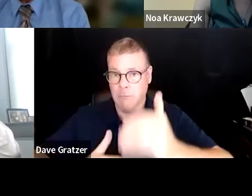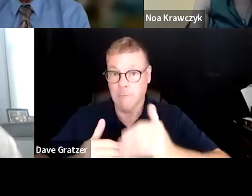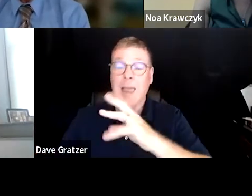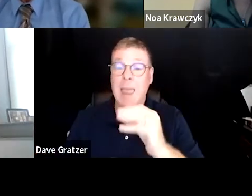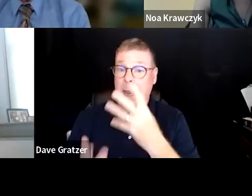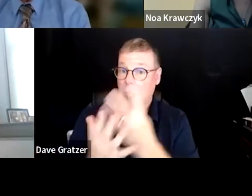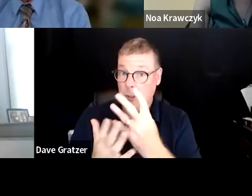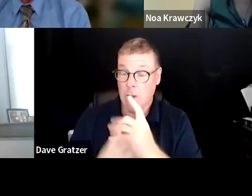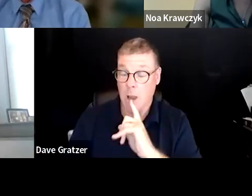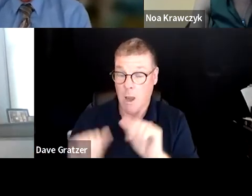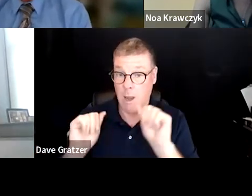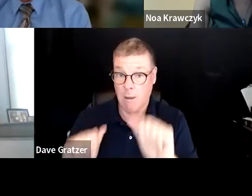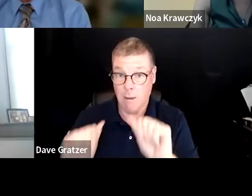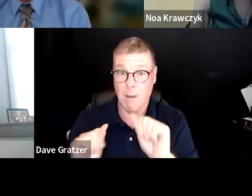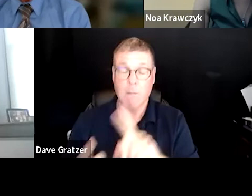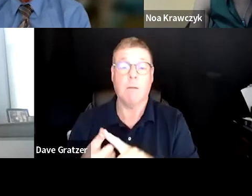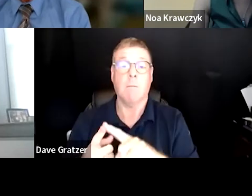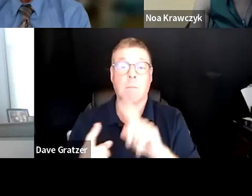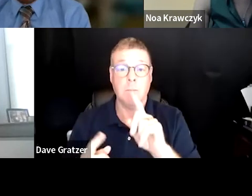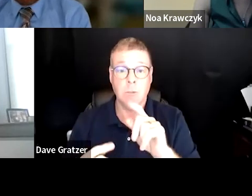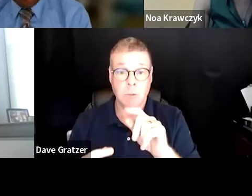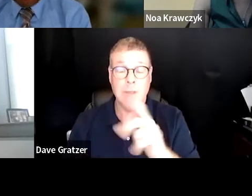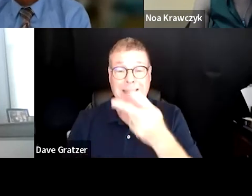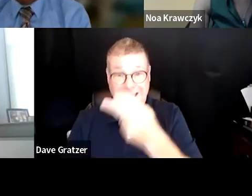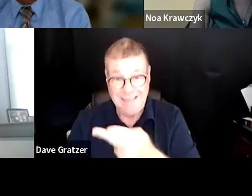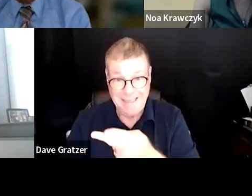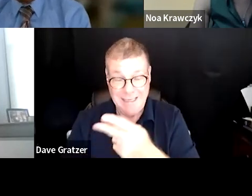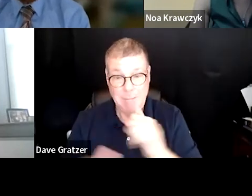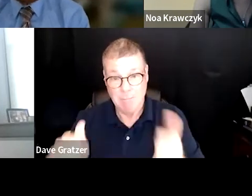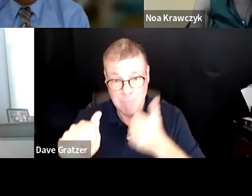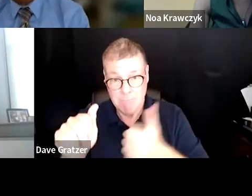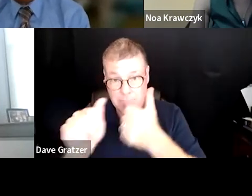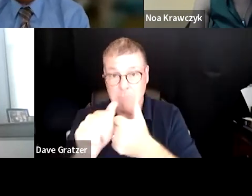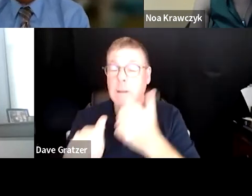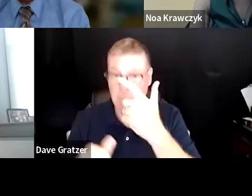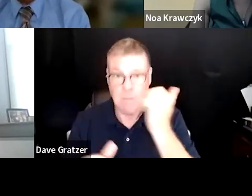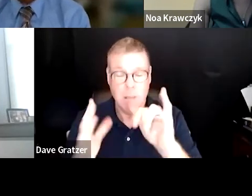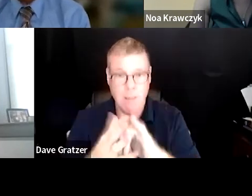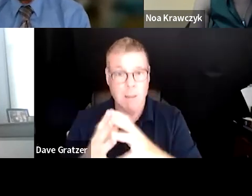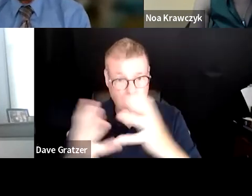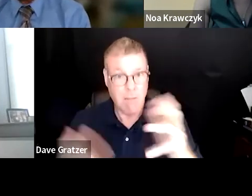are able to keep those files up to date, 'cause that's a lot of work,